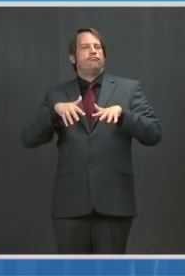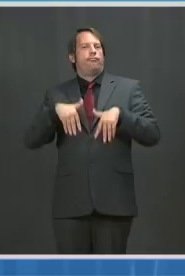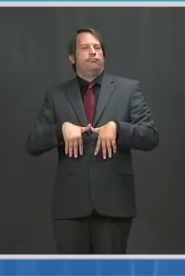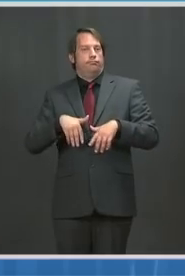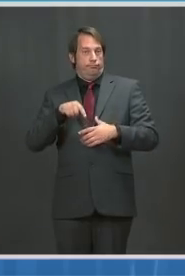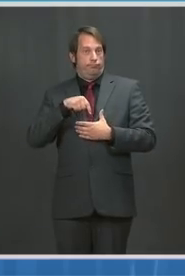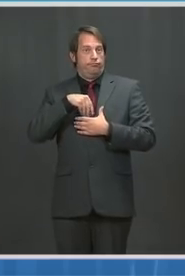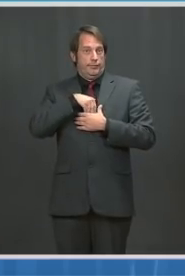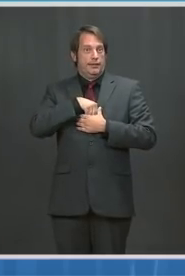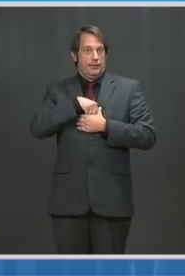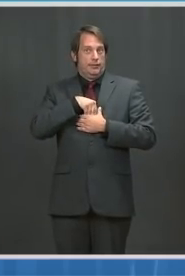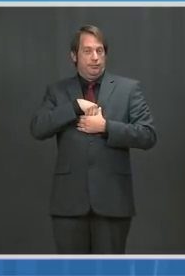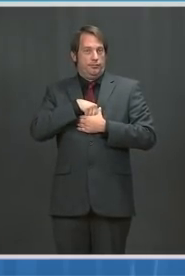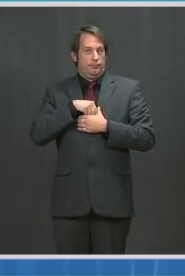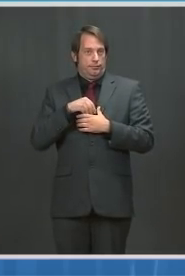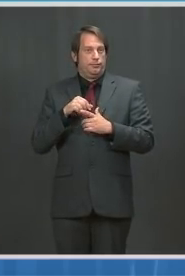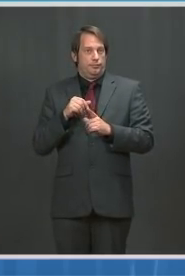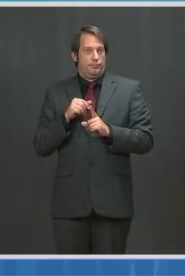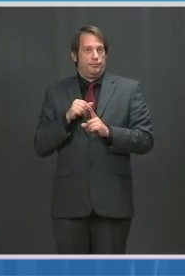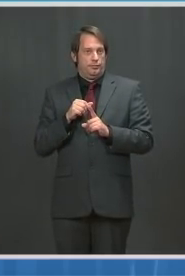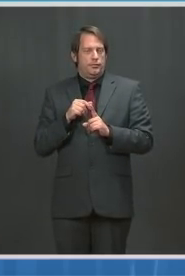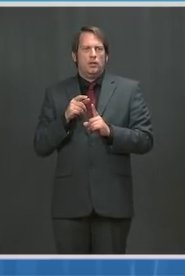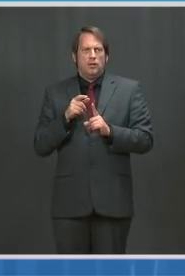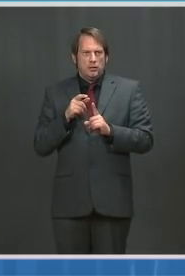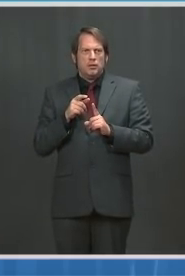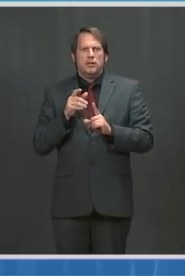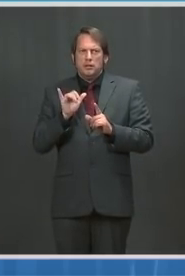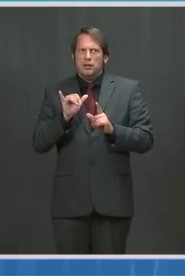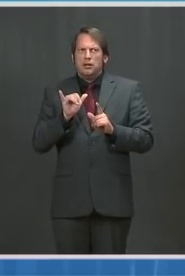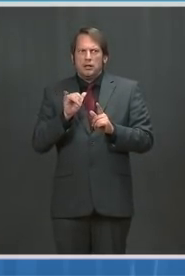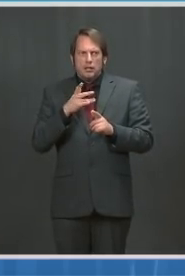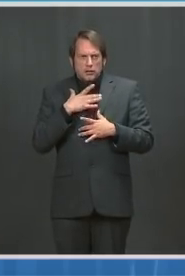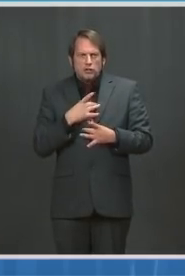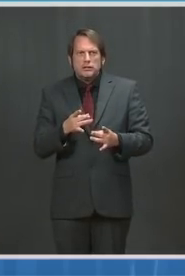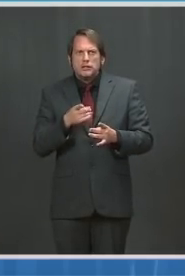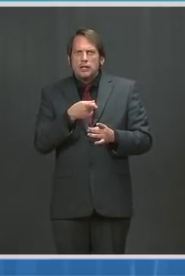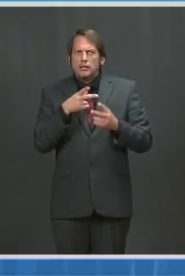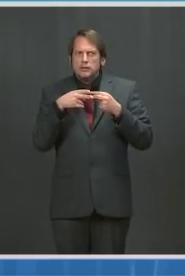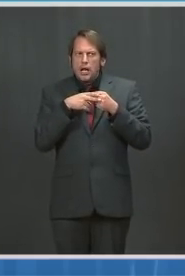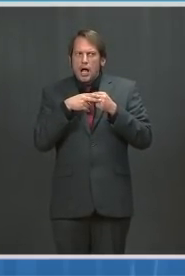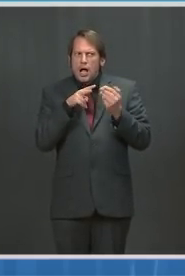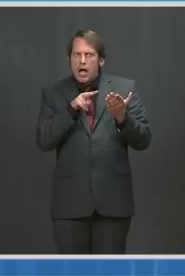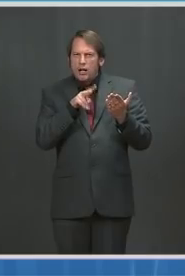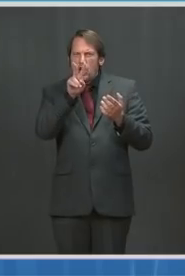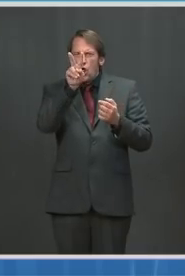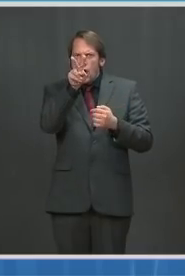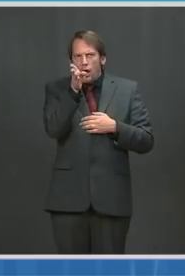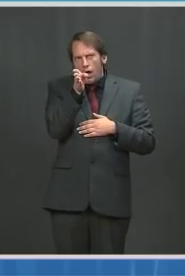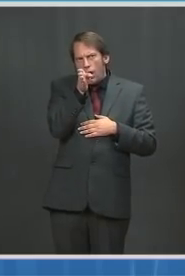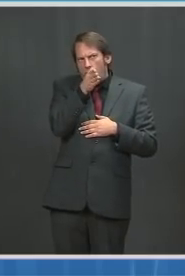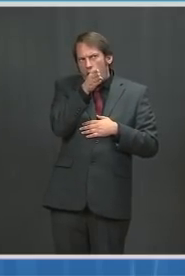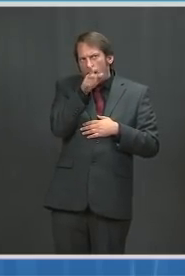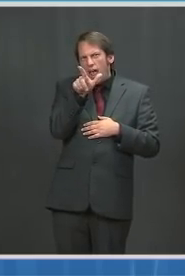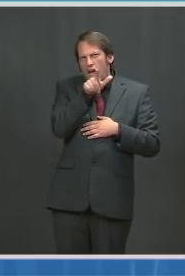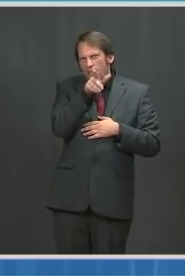this is a very striking slide. Take a look at the left-hand part of the slide at the level of this neutralization.